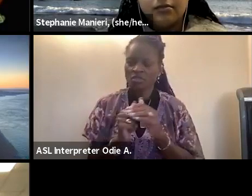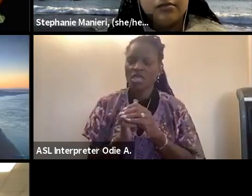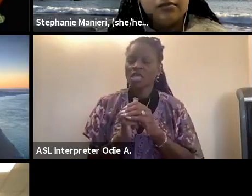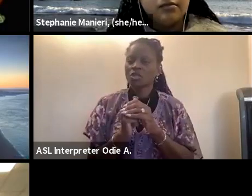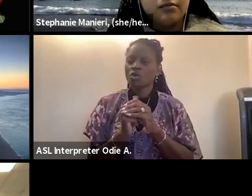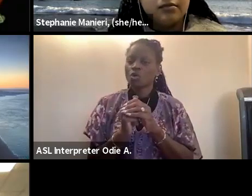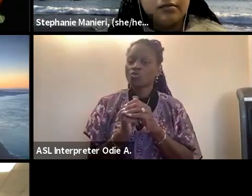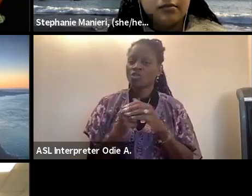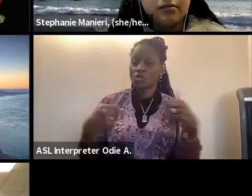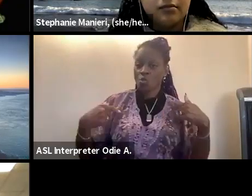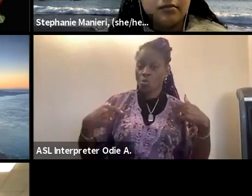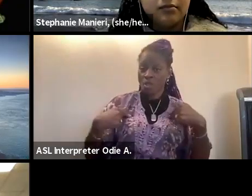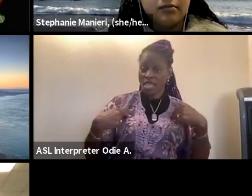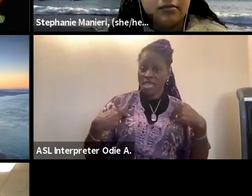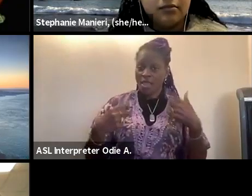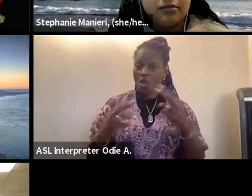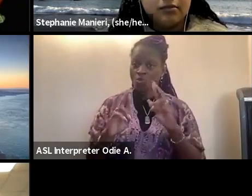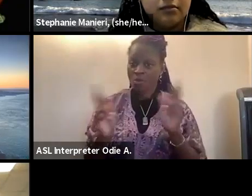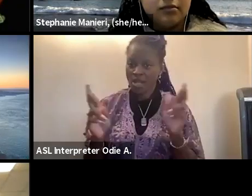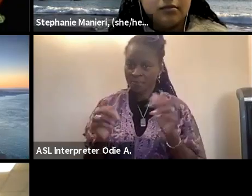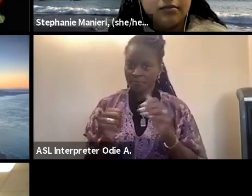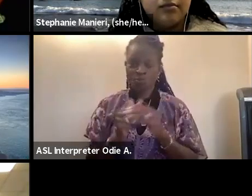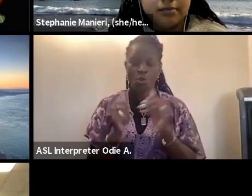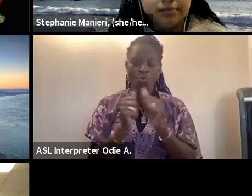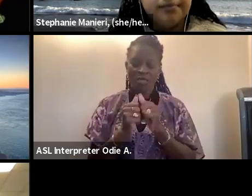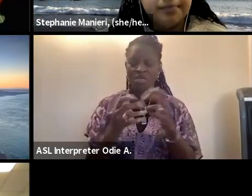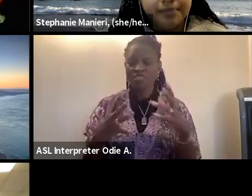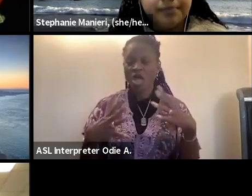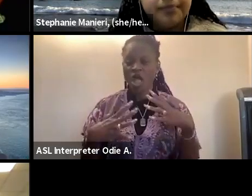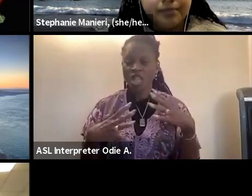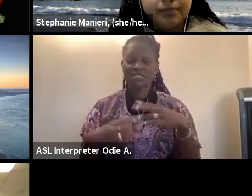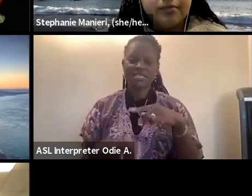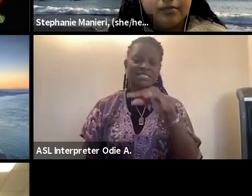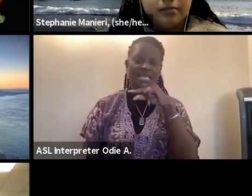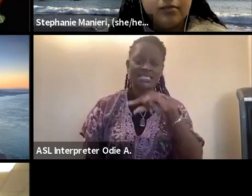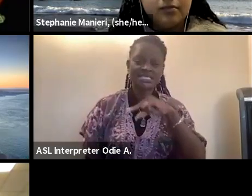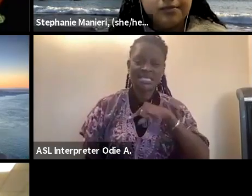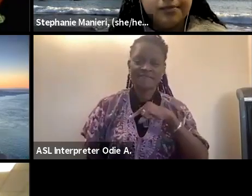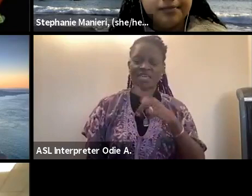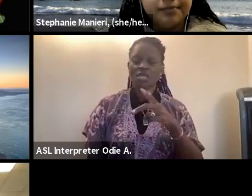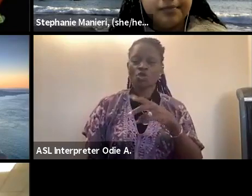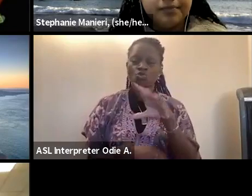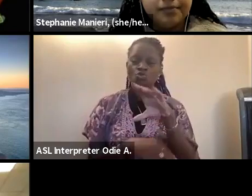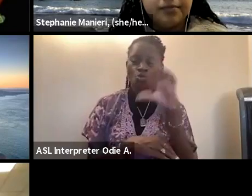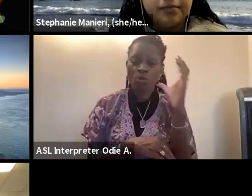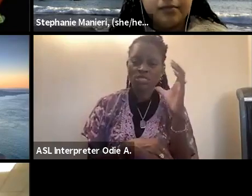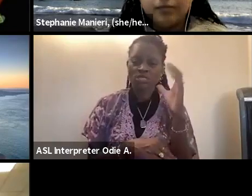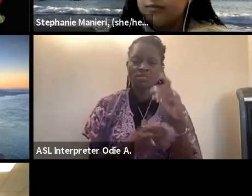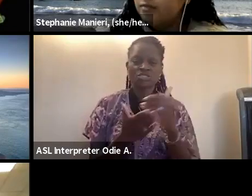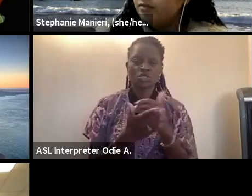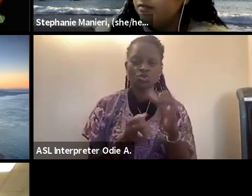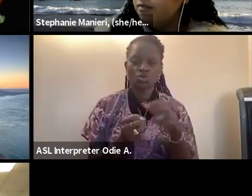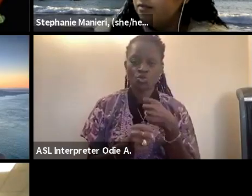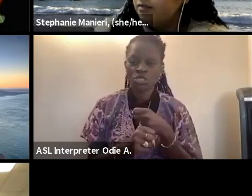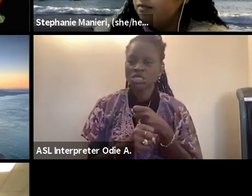In addition, we know that with the holidays coming up with Thanksgiving and Christmas, there's going to be plenty more opportunity for people to socialize.